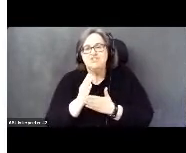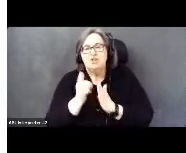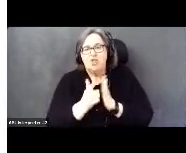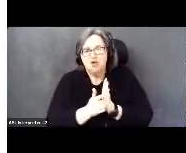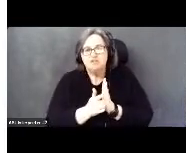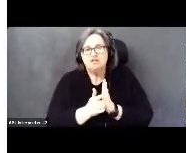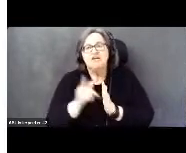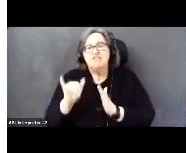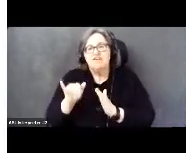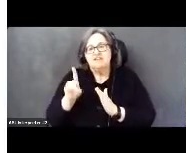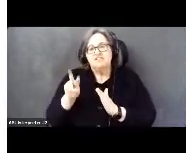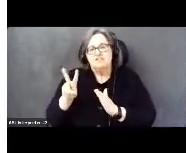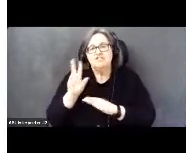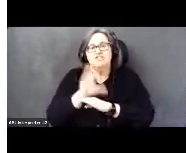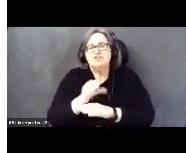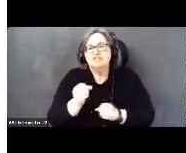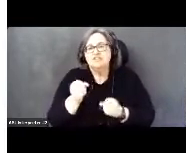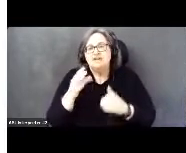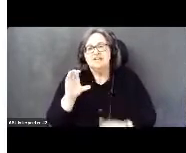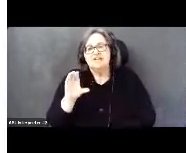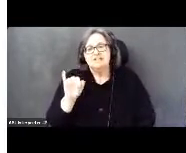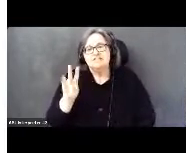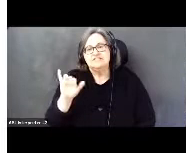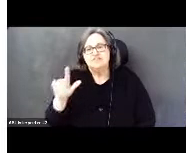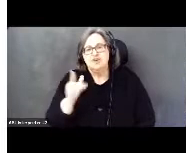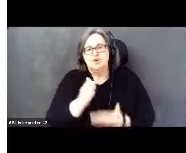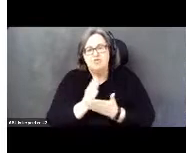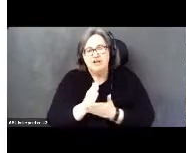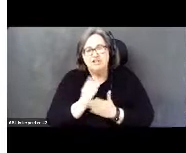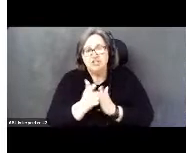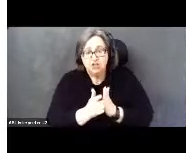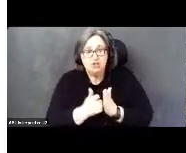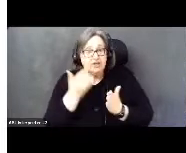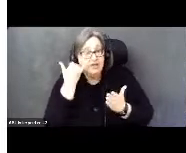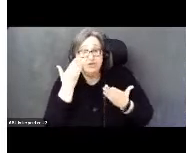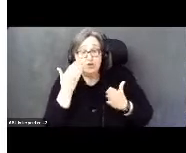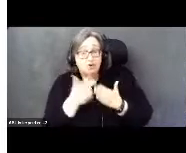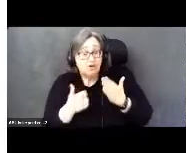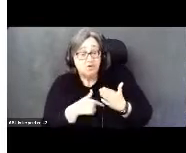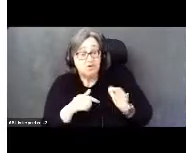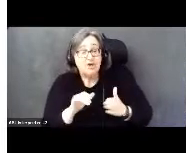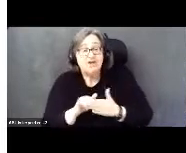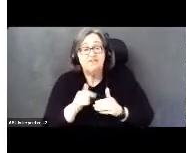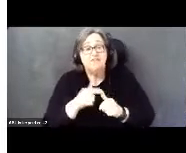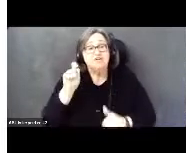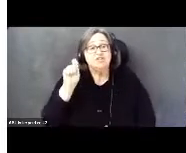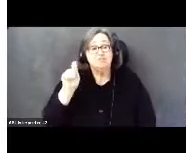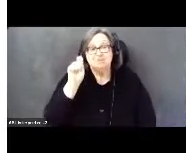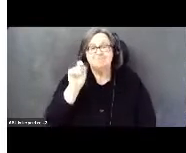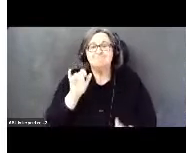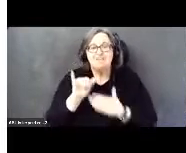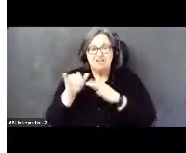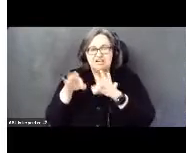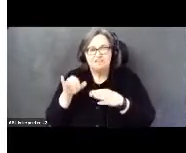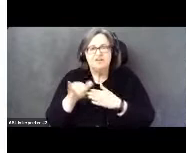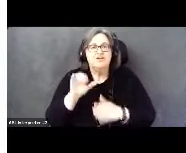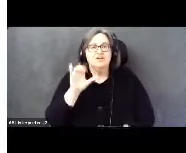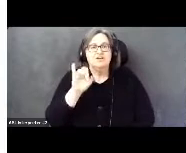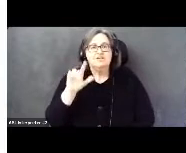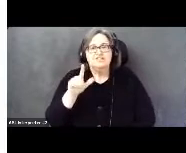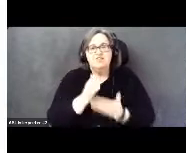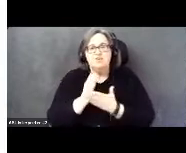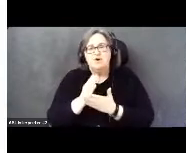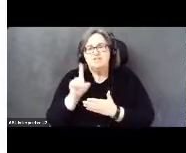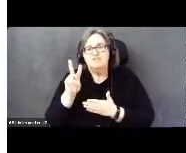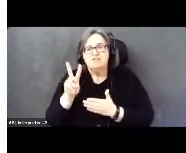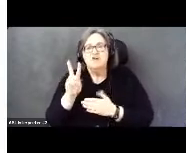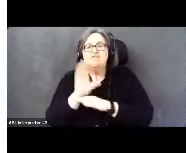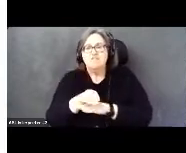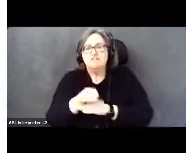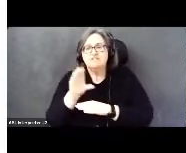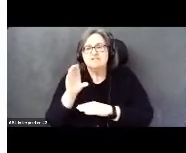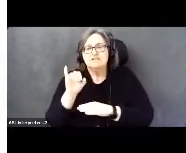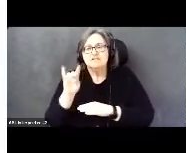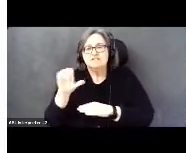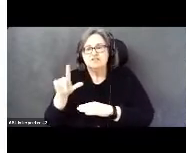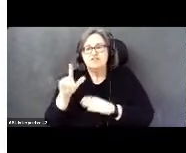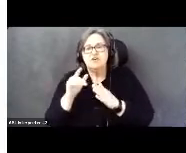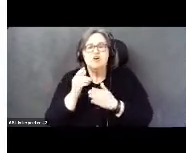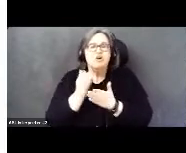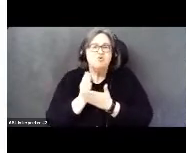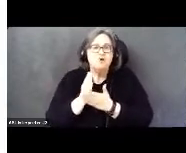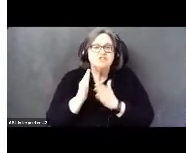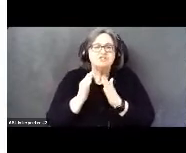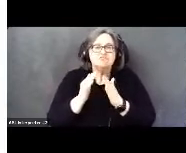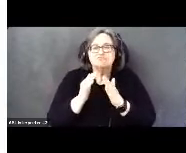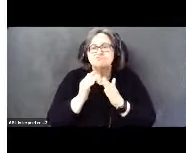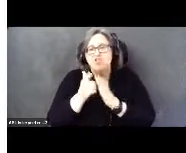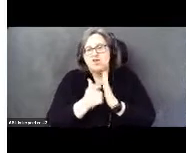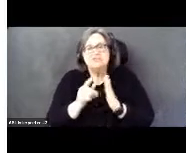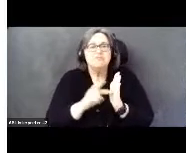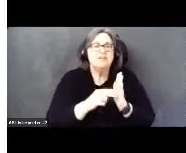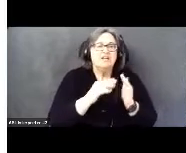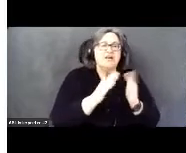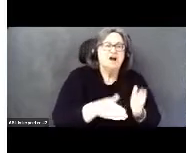enforce the civil rights laws. The civil rights division enforces housing, education, employment,